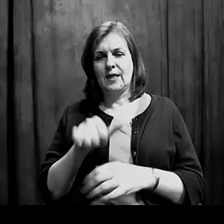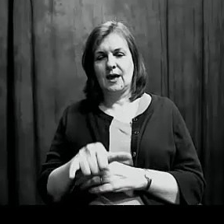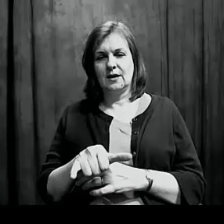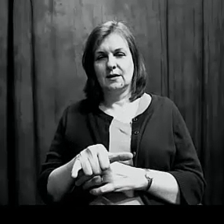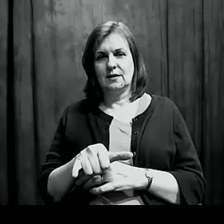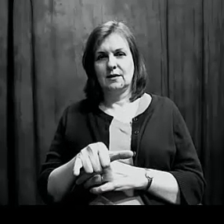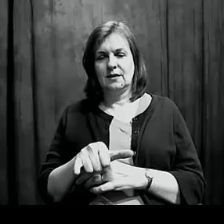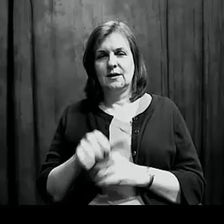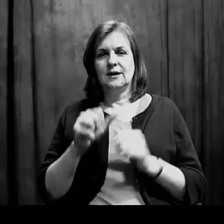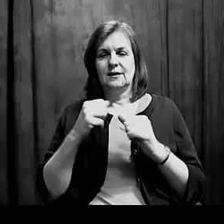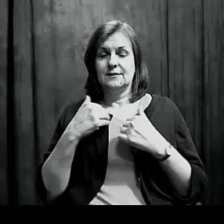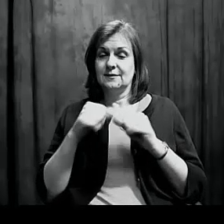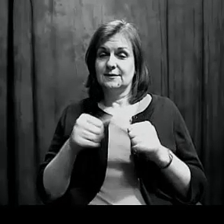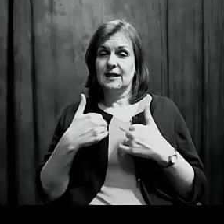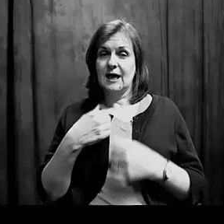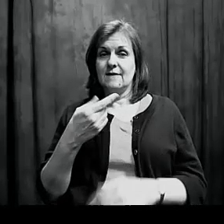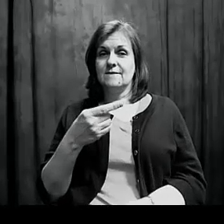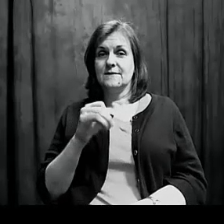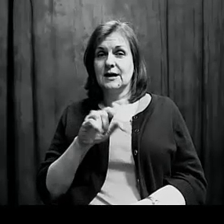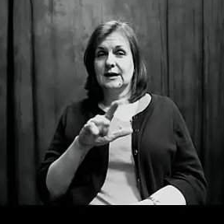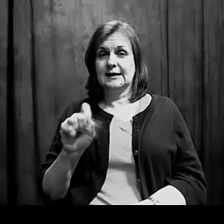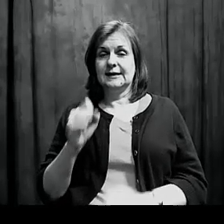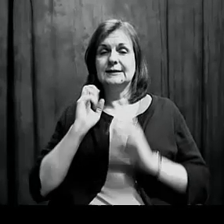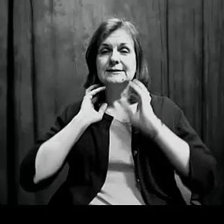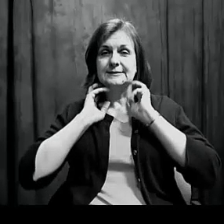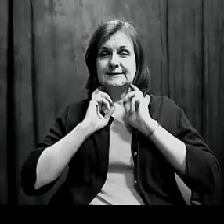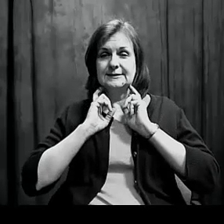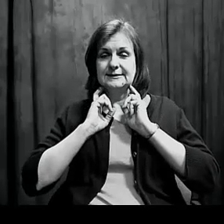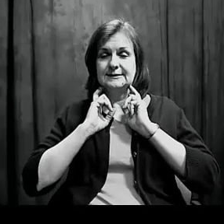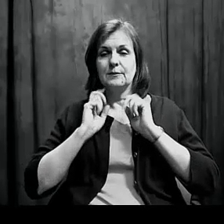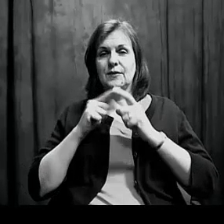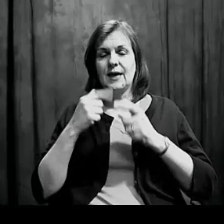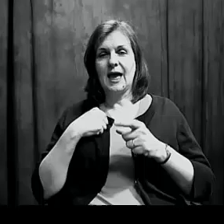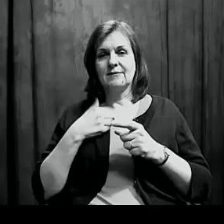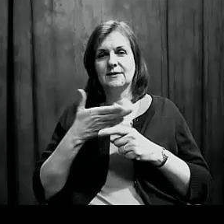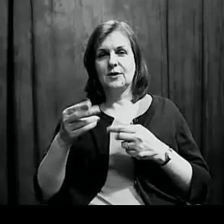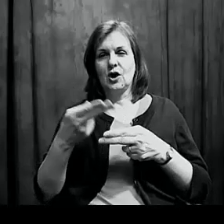still have gills of course because we're talking fish